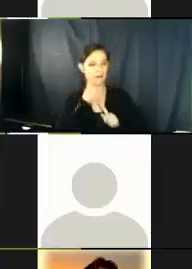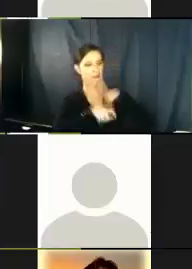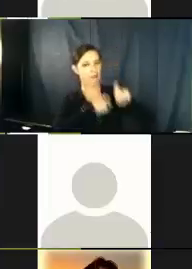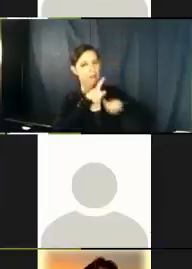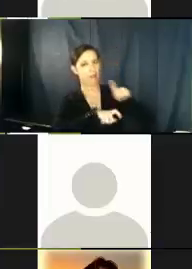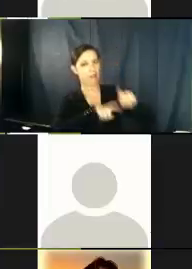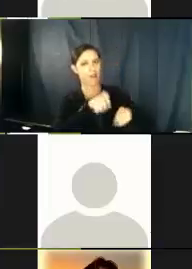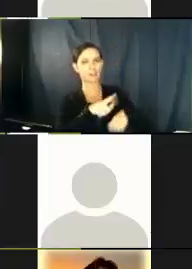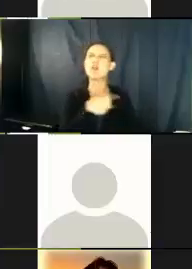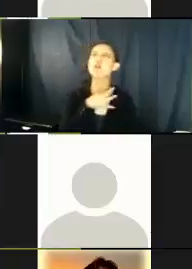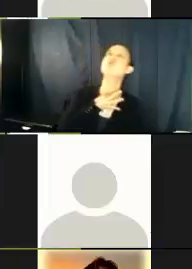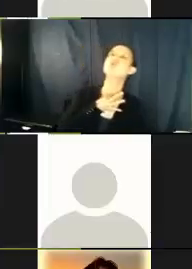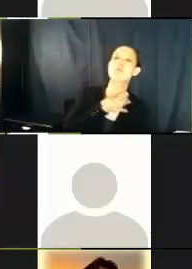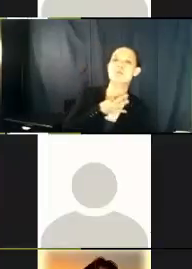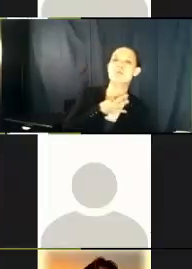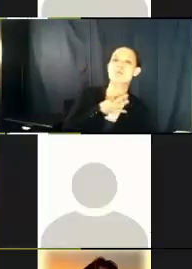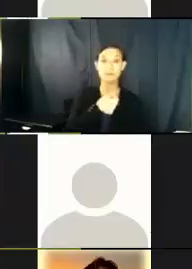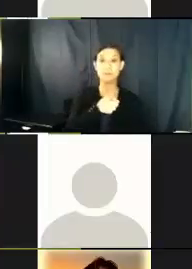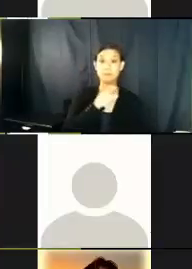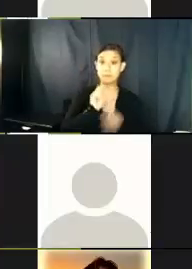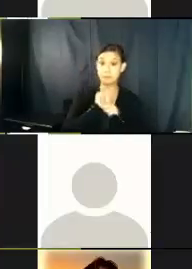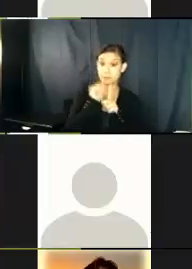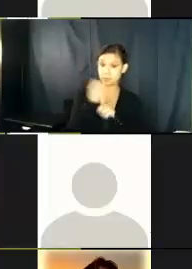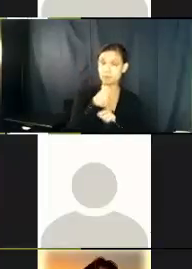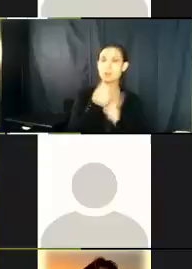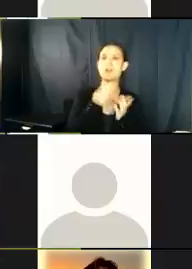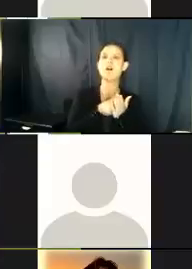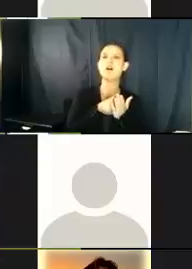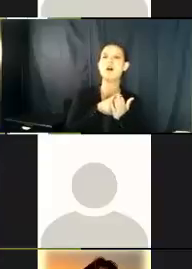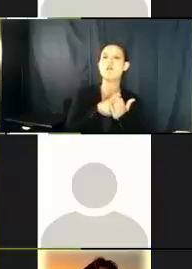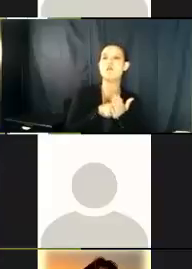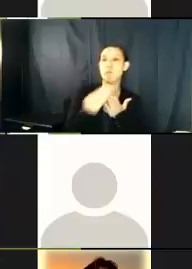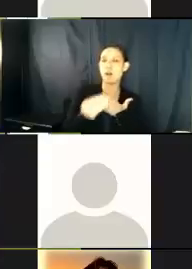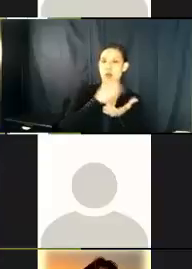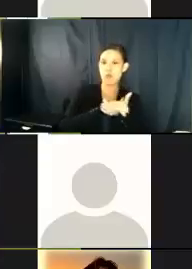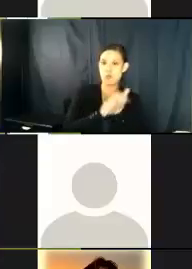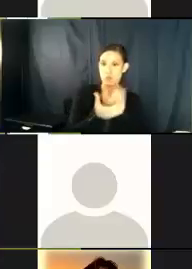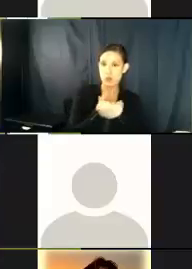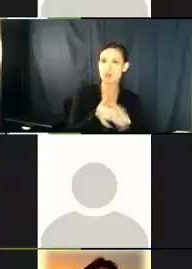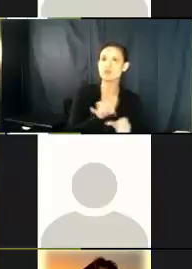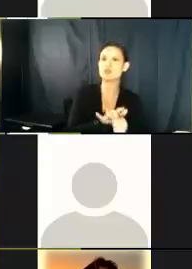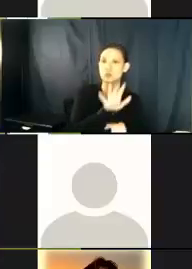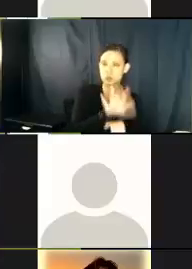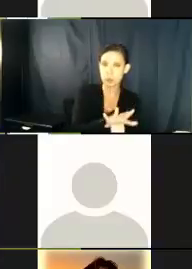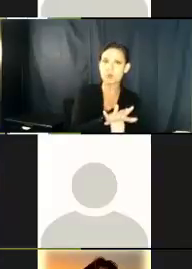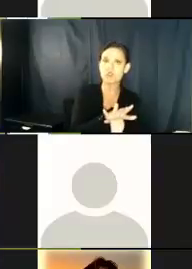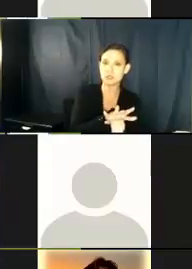In this case we're going to talk about buying burgers and sodas, because what does burgers